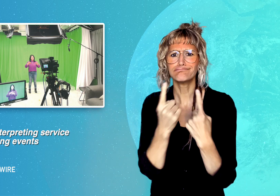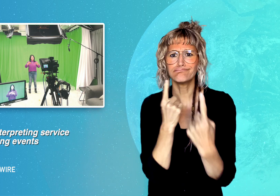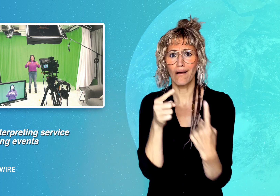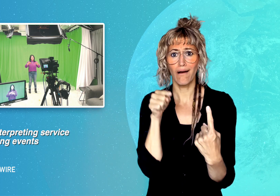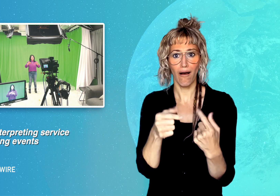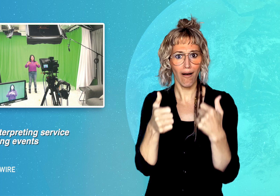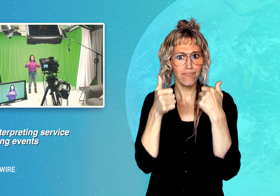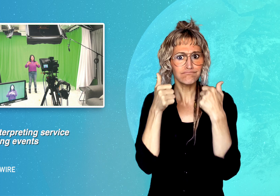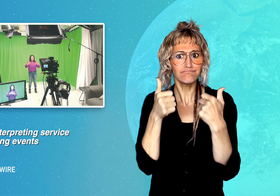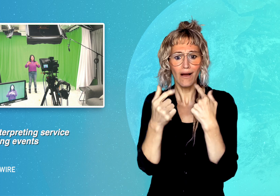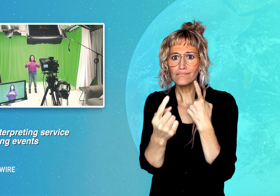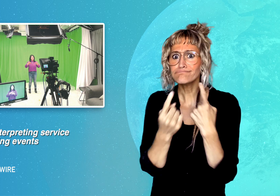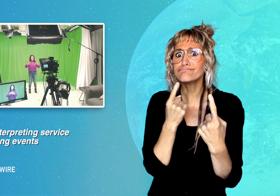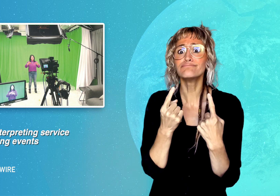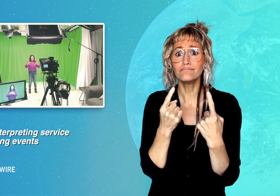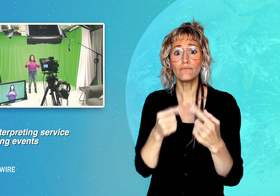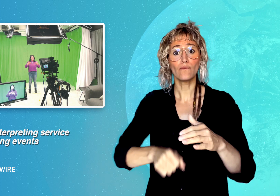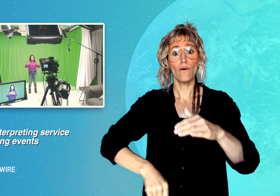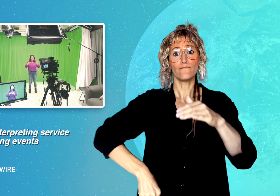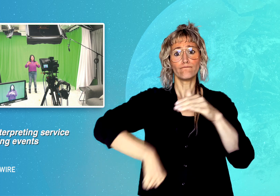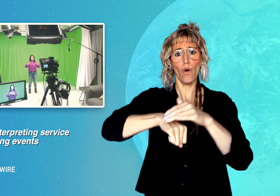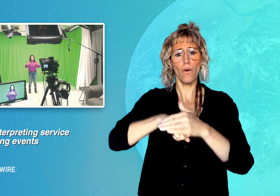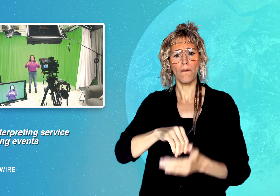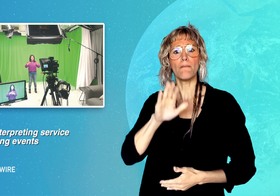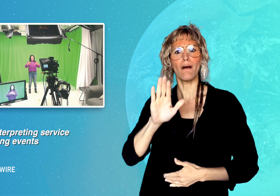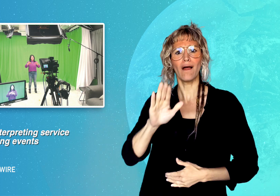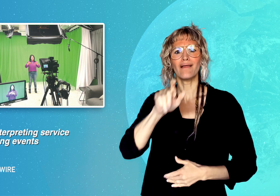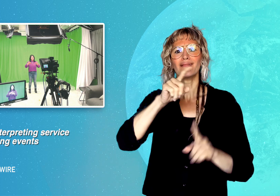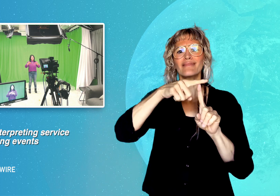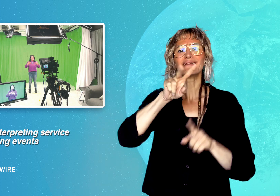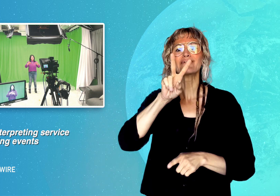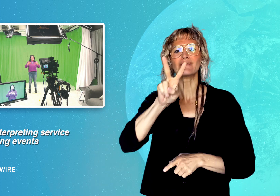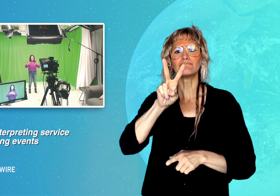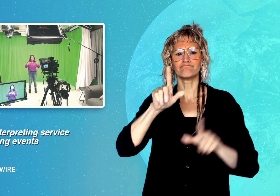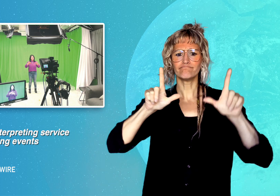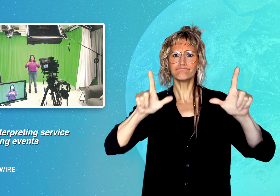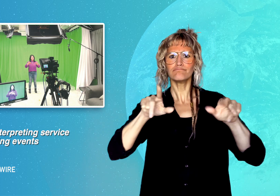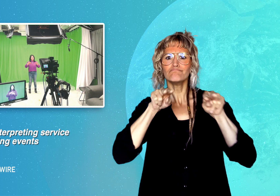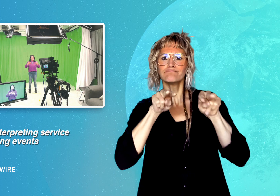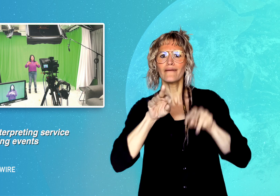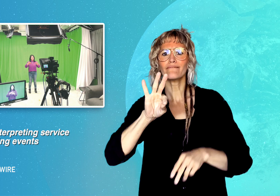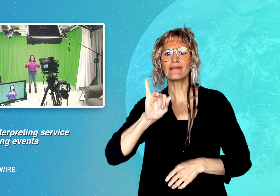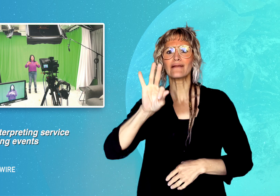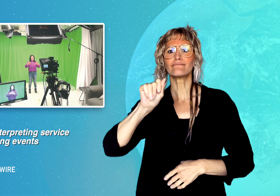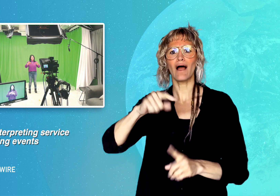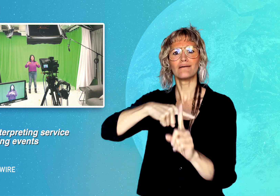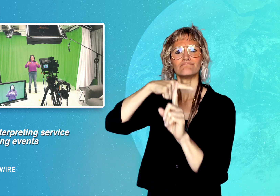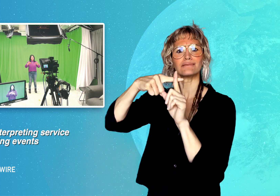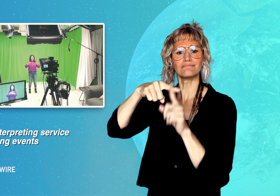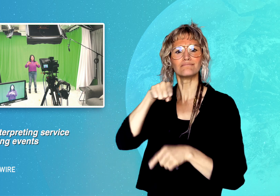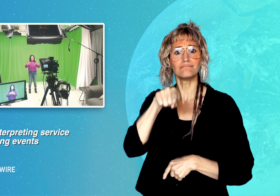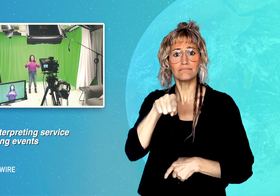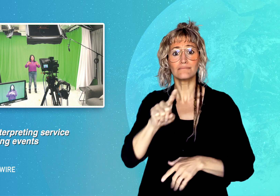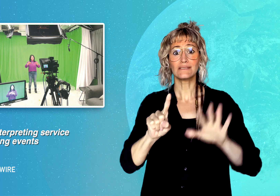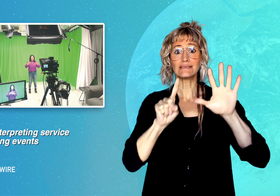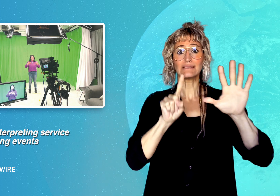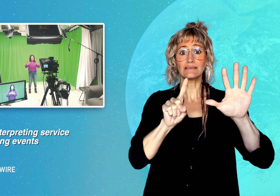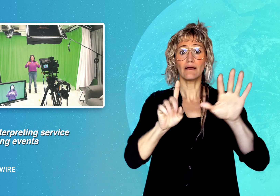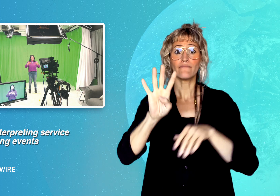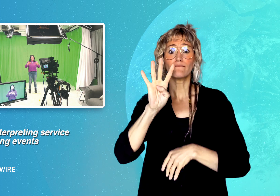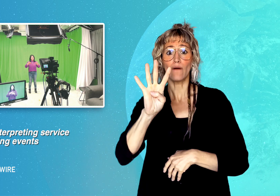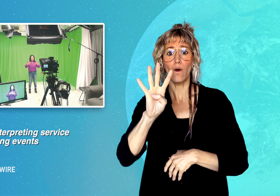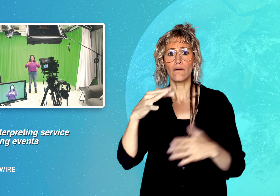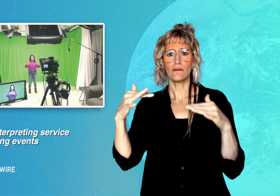meeting, Sign Now provided sign language interpretation for 64 games